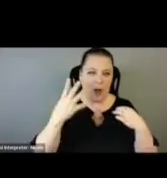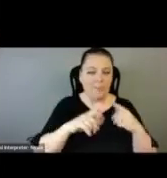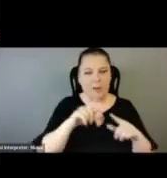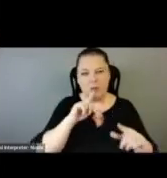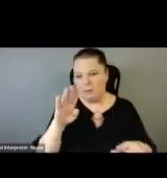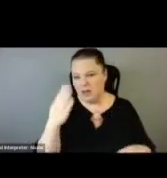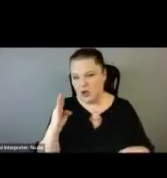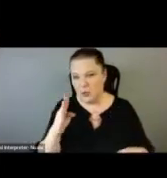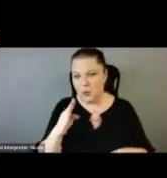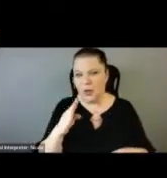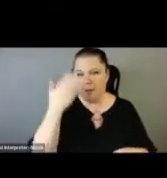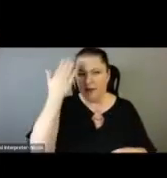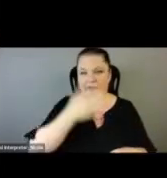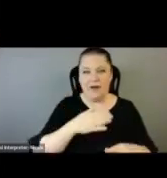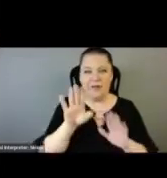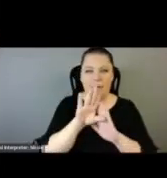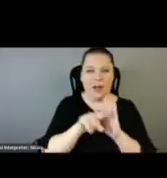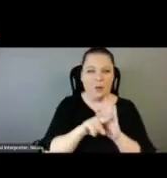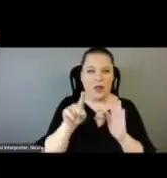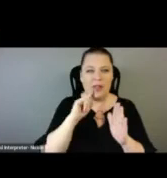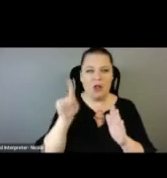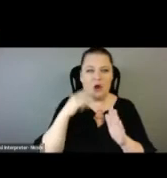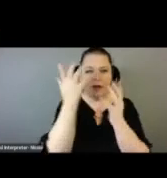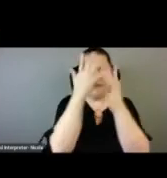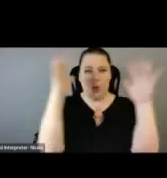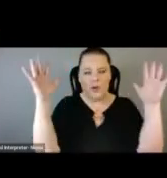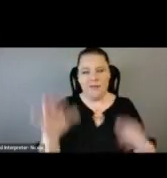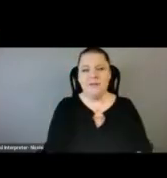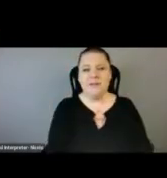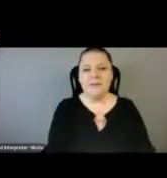forest background. I'm the director of Behavioral Health